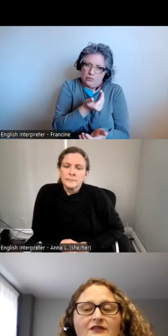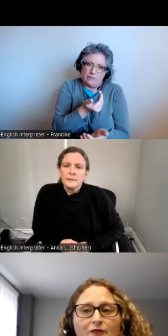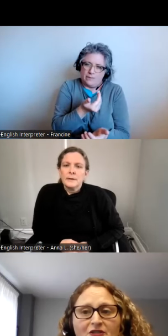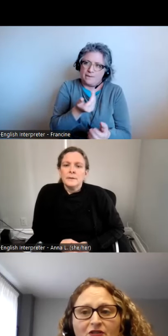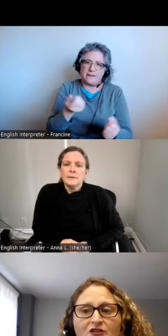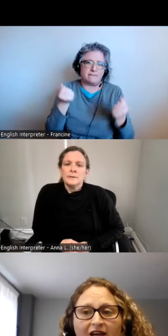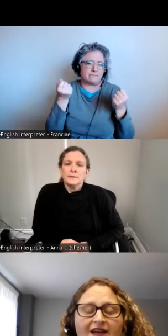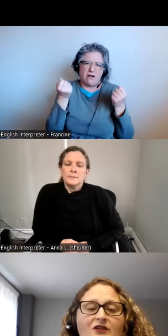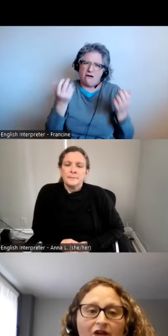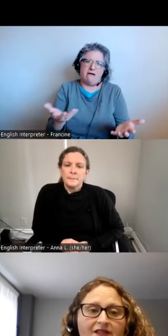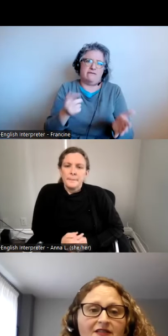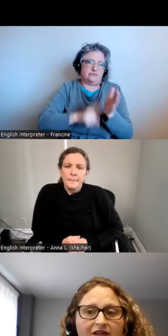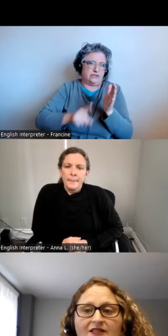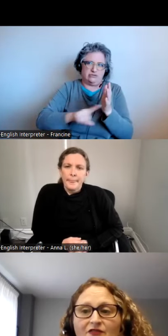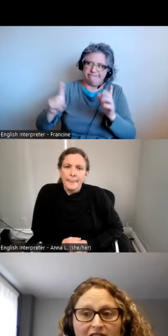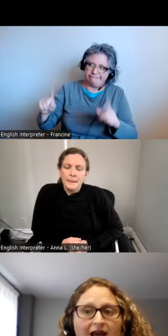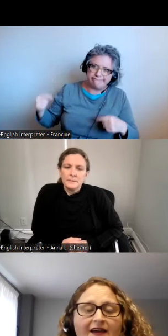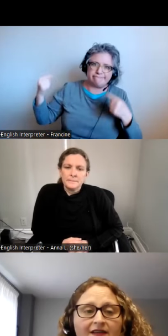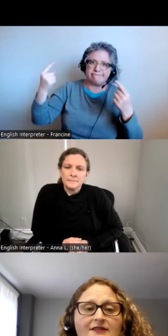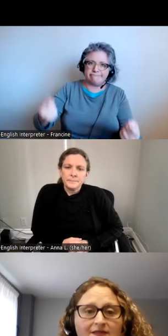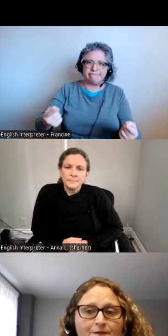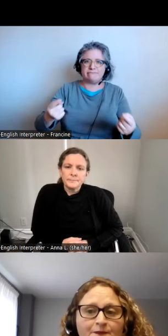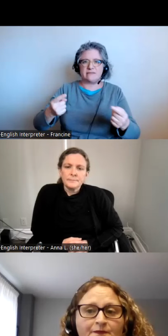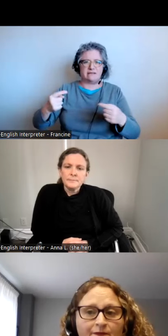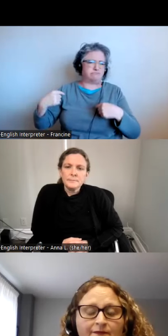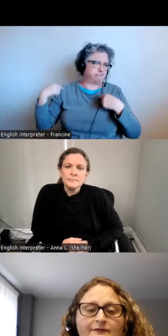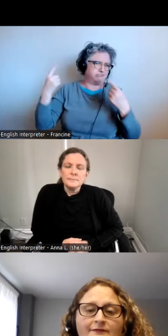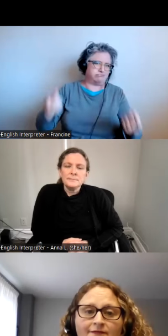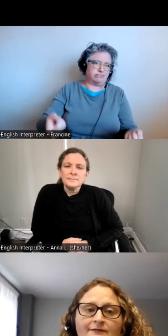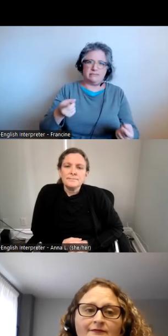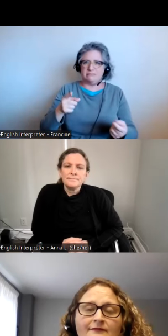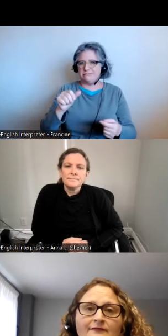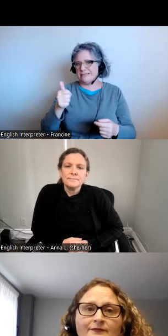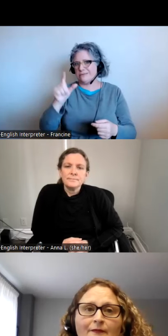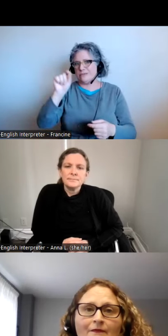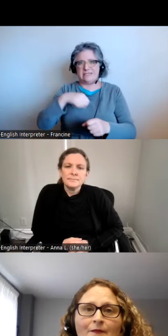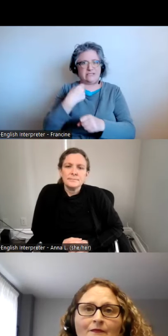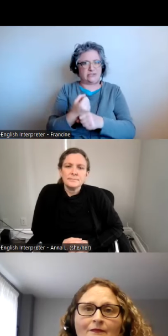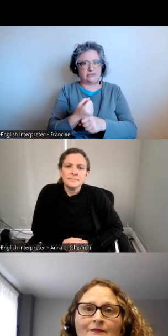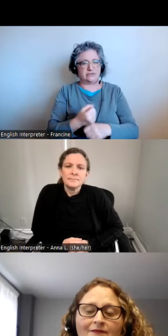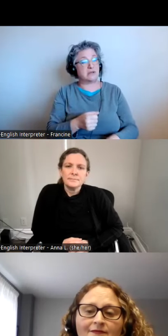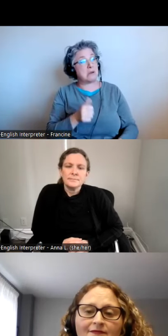it's scary. And I can understand that fear . I can understand it. But there's lots and lots of